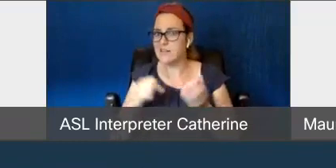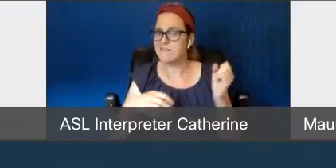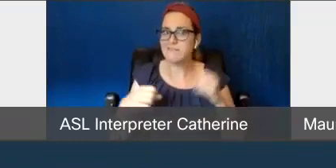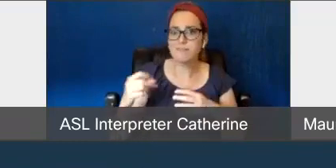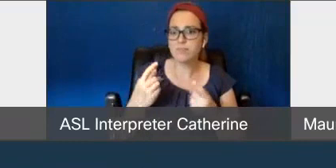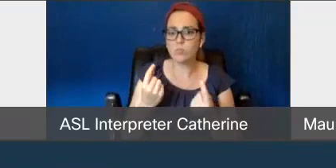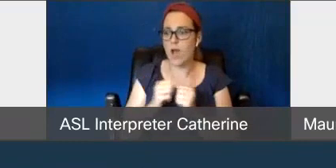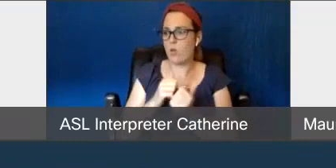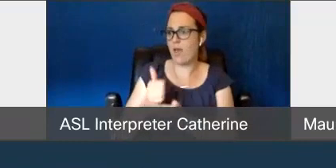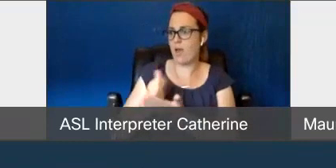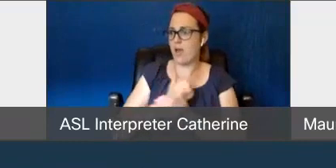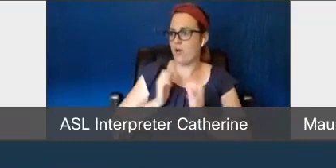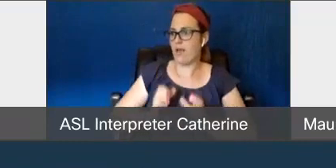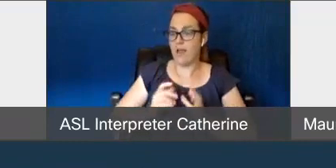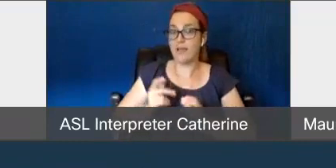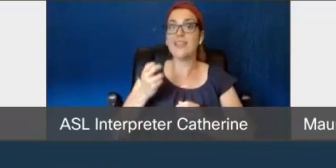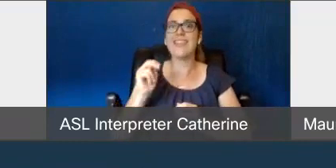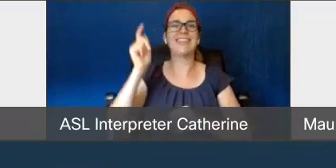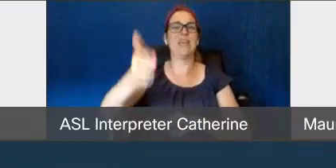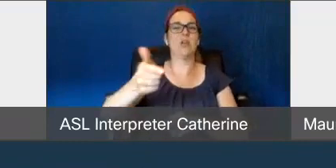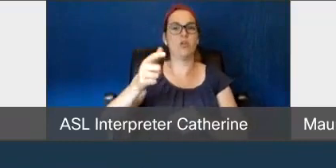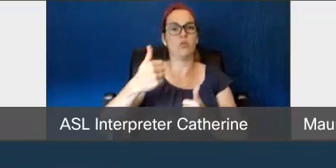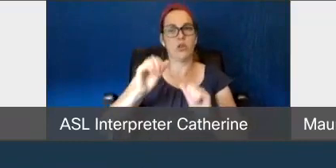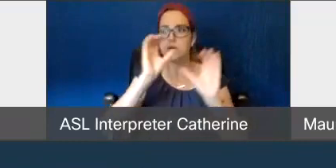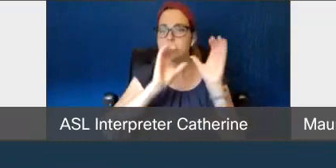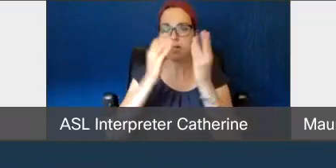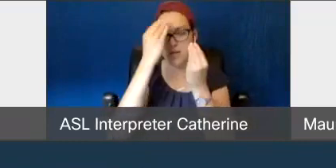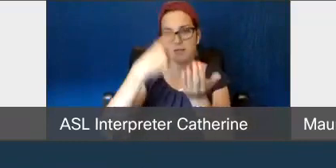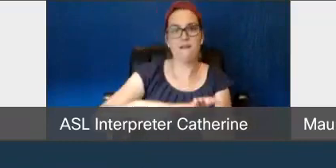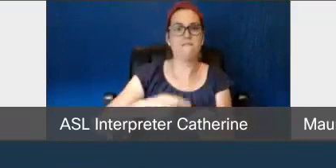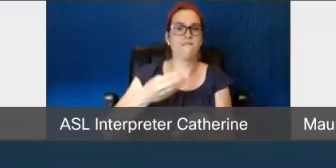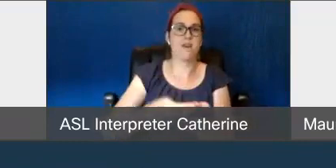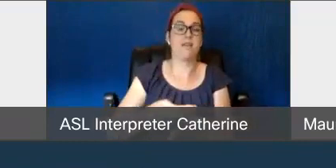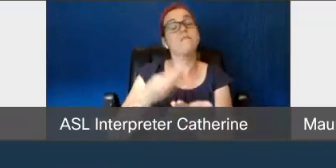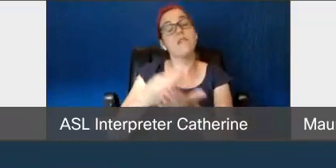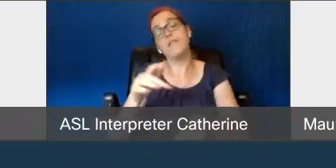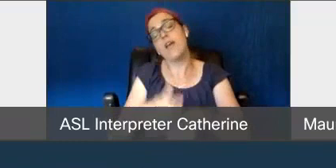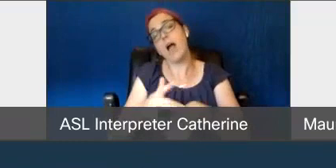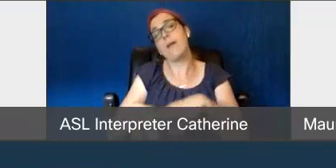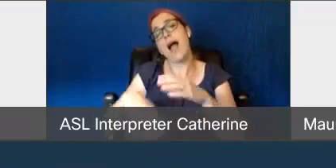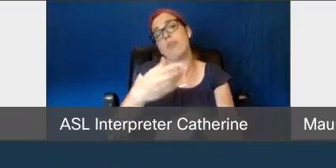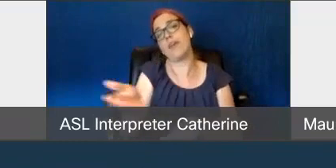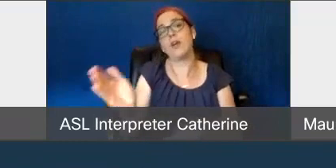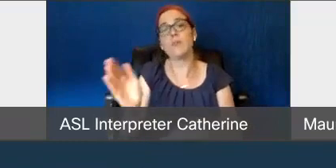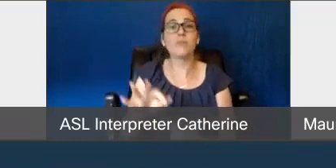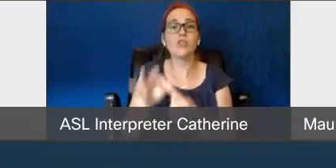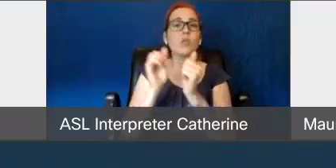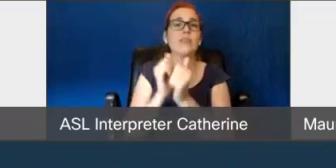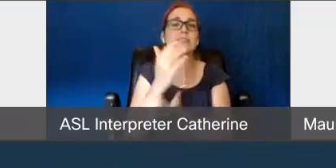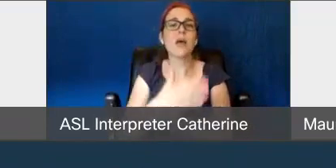and then we sought for the funding. And the funding is out there especially now, especially with some of the lawsuits with your attorney generals are suing some